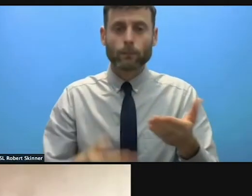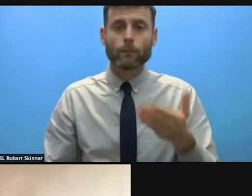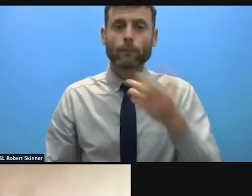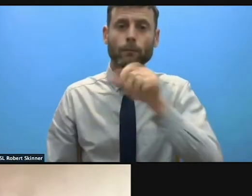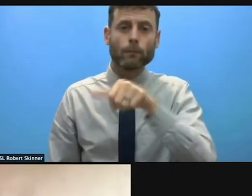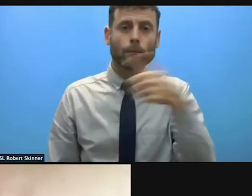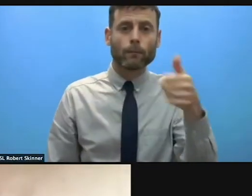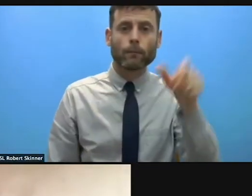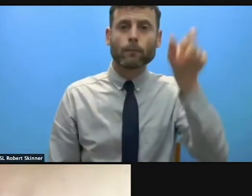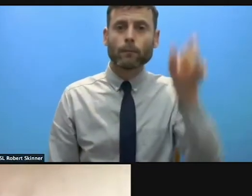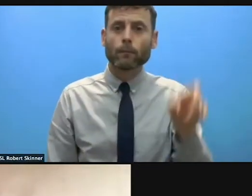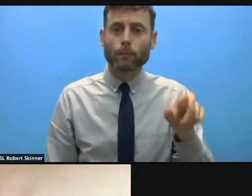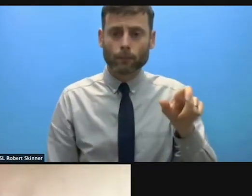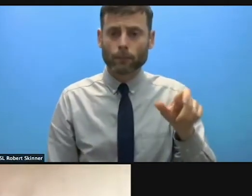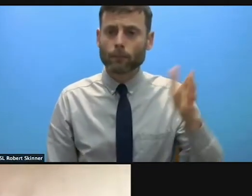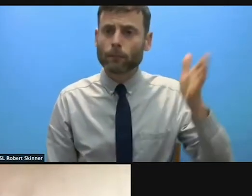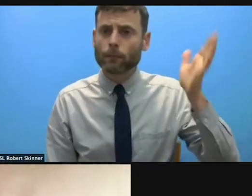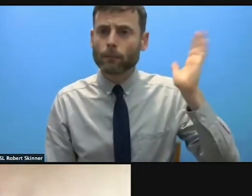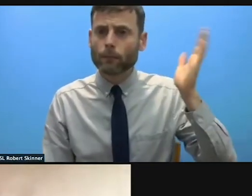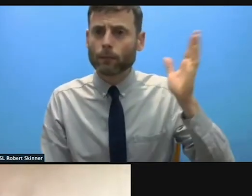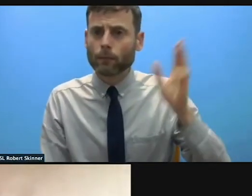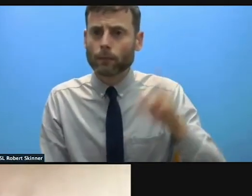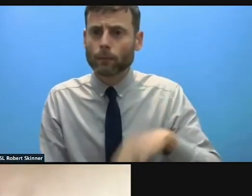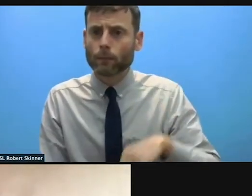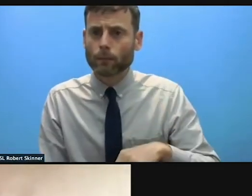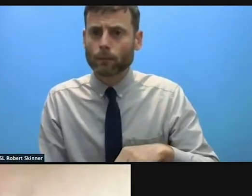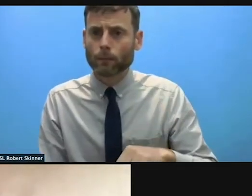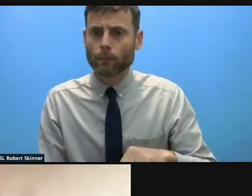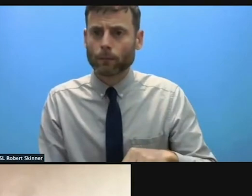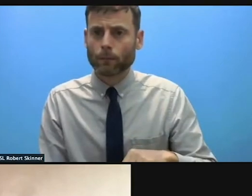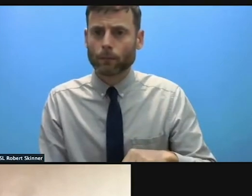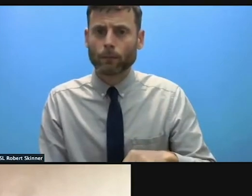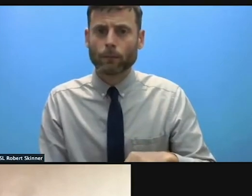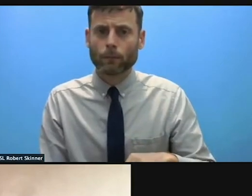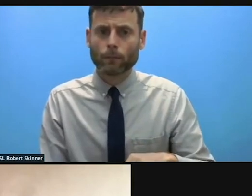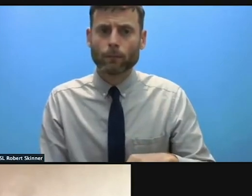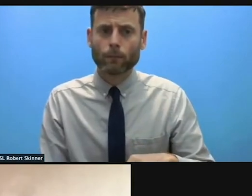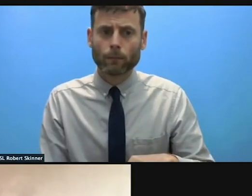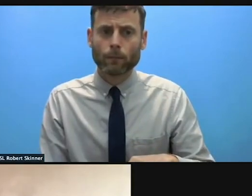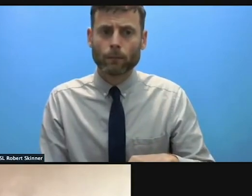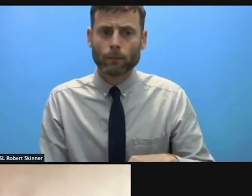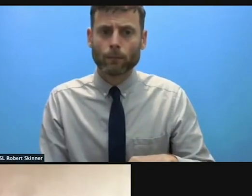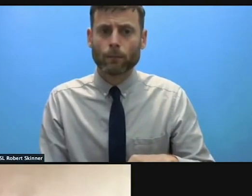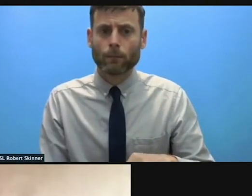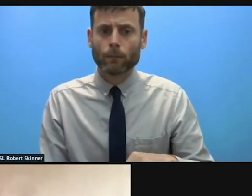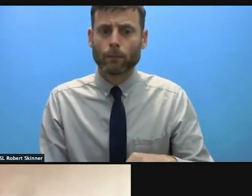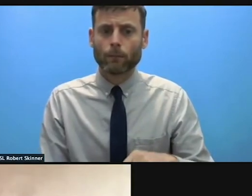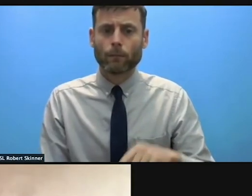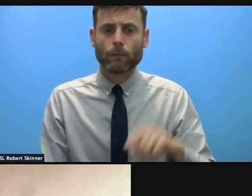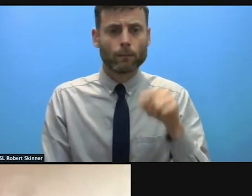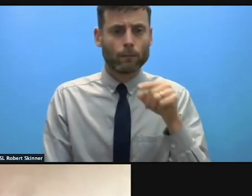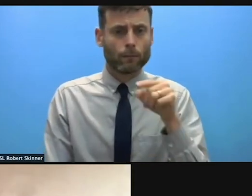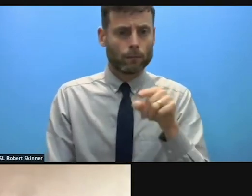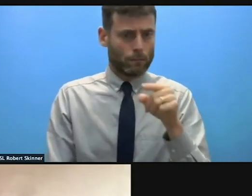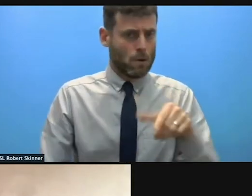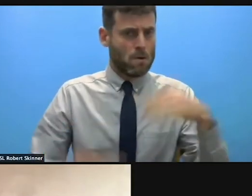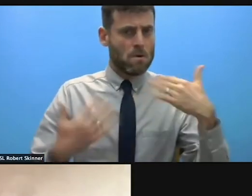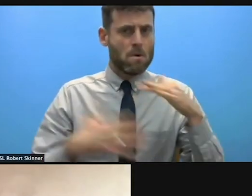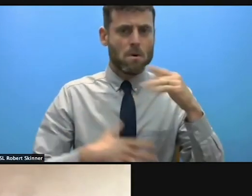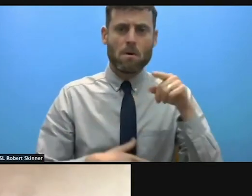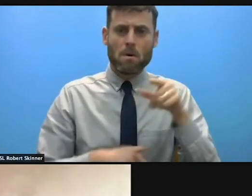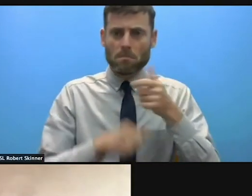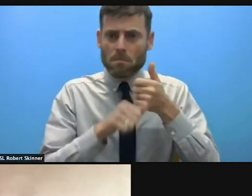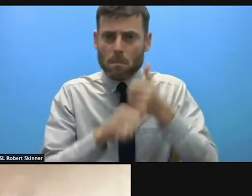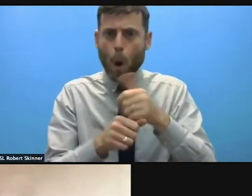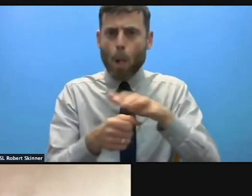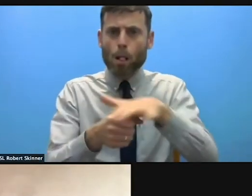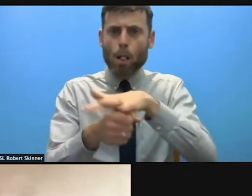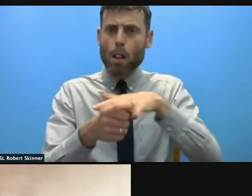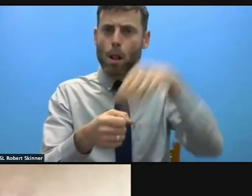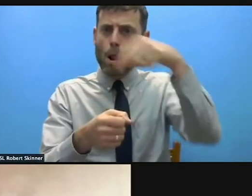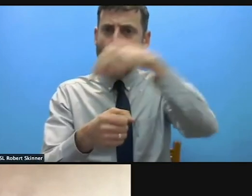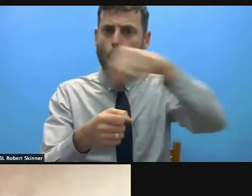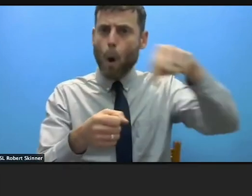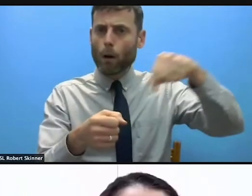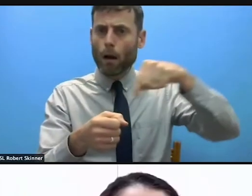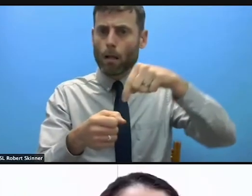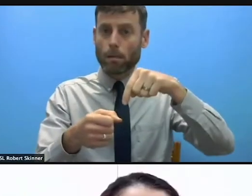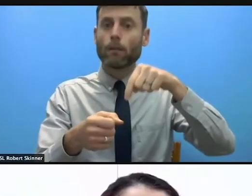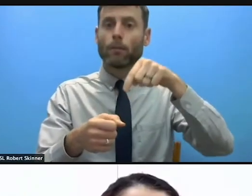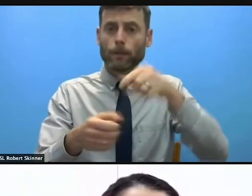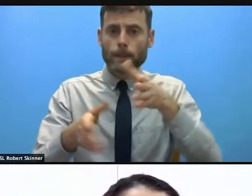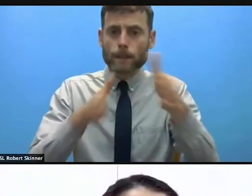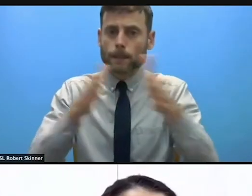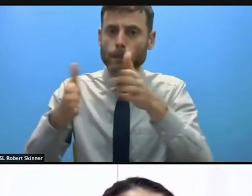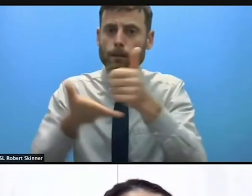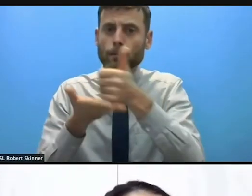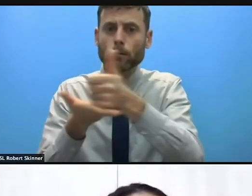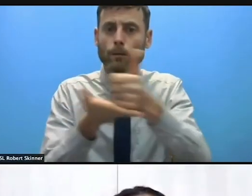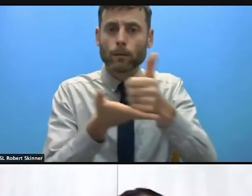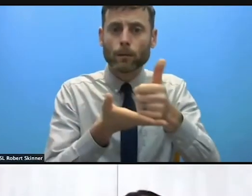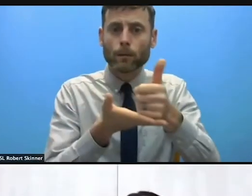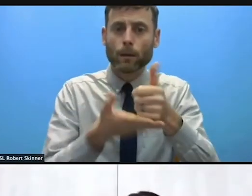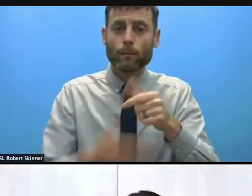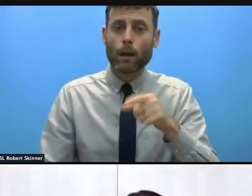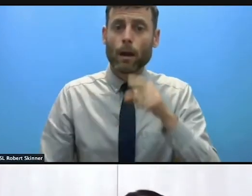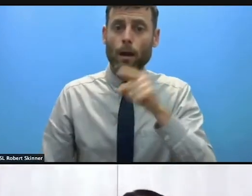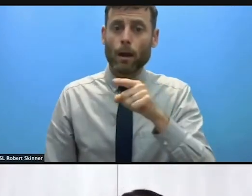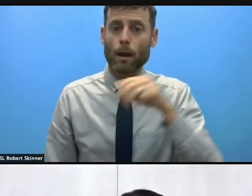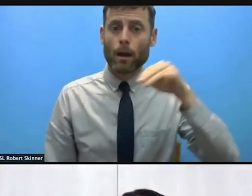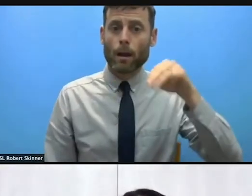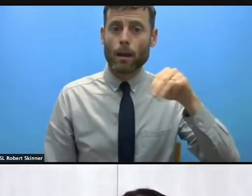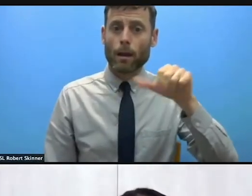on your screen. Mayerlin, in a sense it must be music to your ears. On the other hand do you have